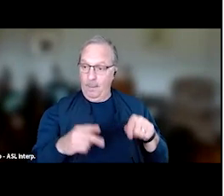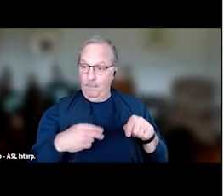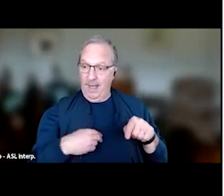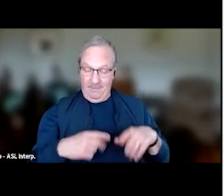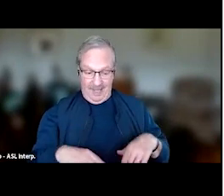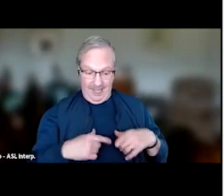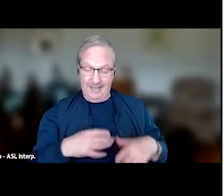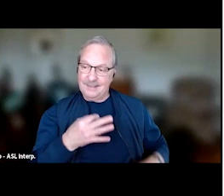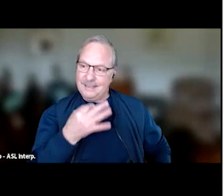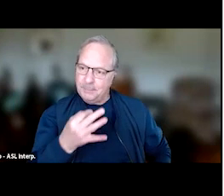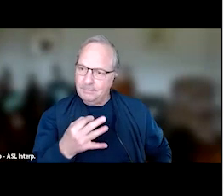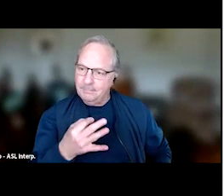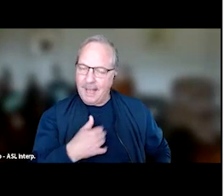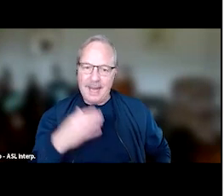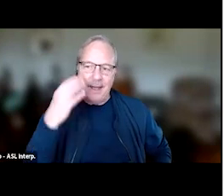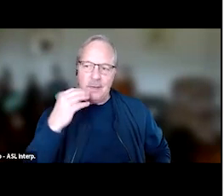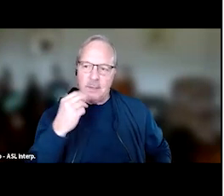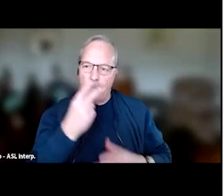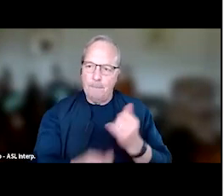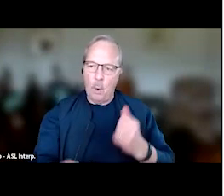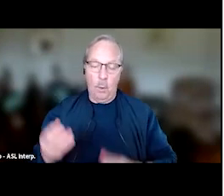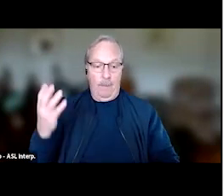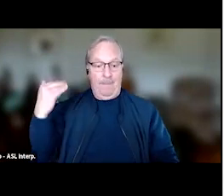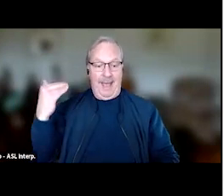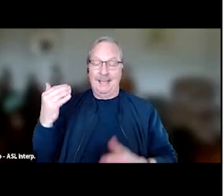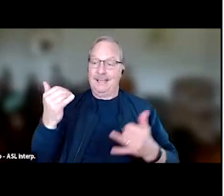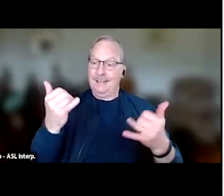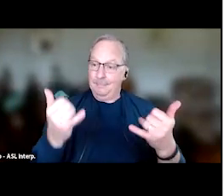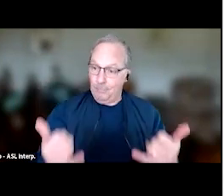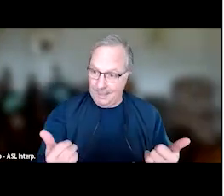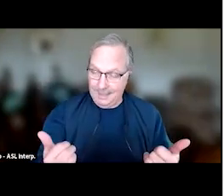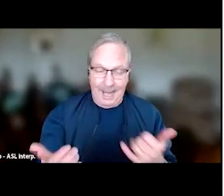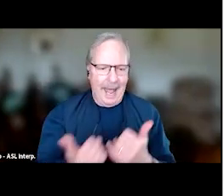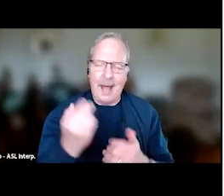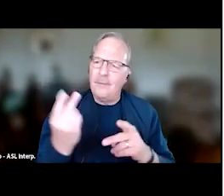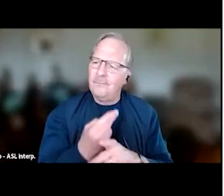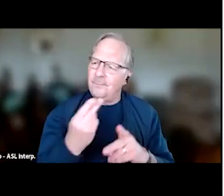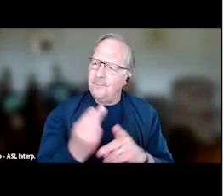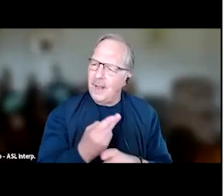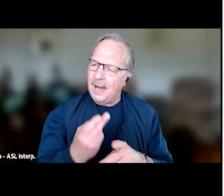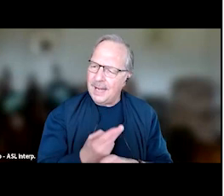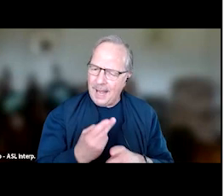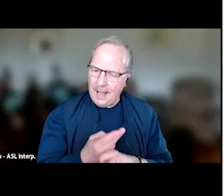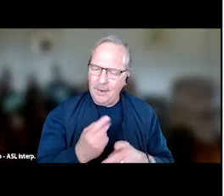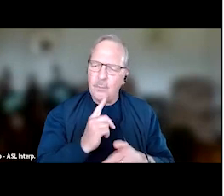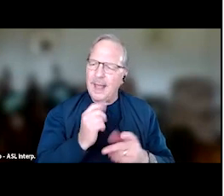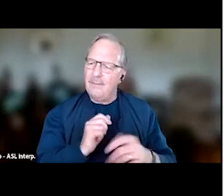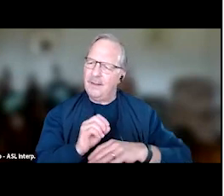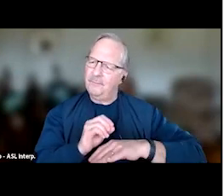and/or experience both past and present. And how to figure that out is to really have an effective assessment process